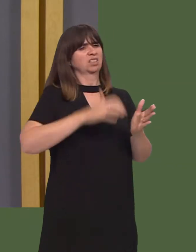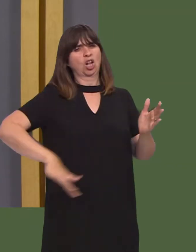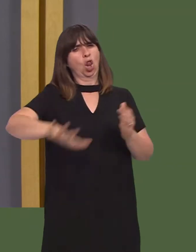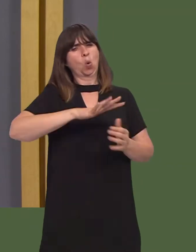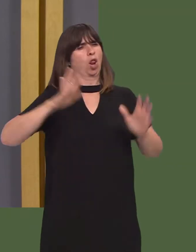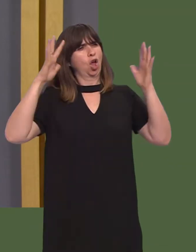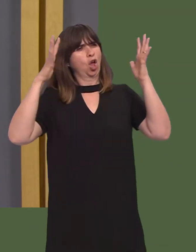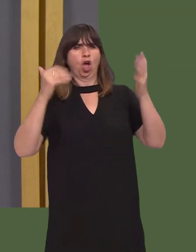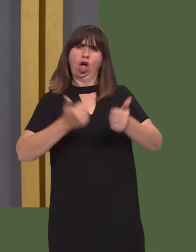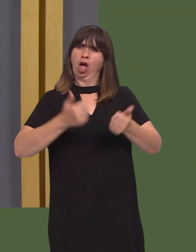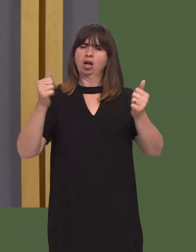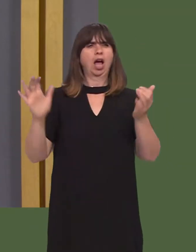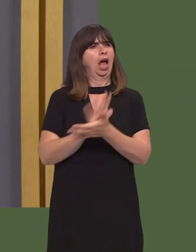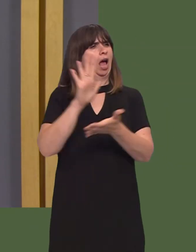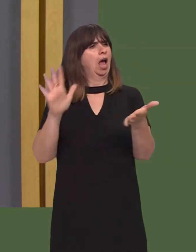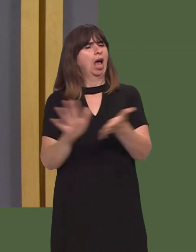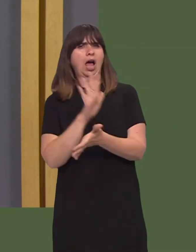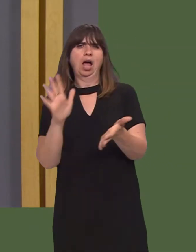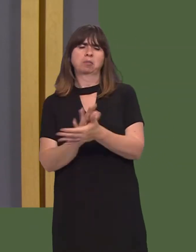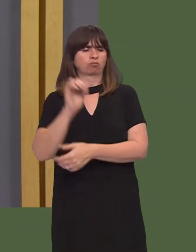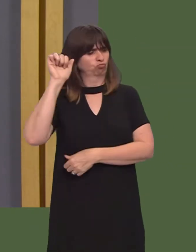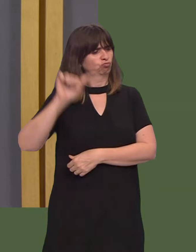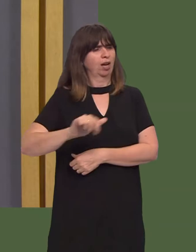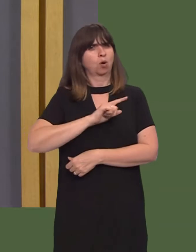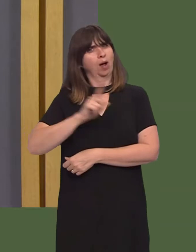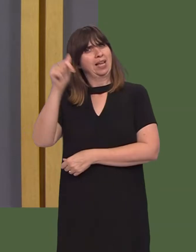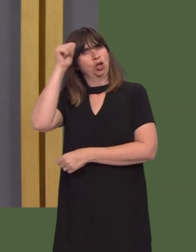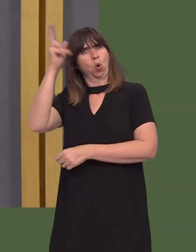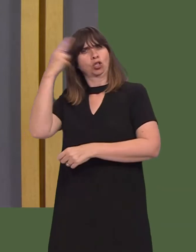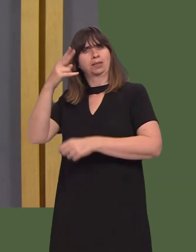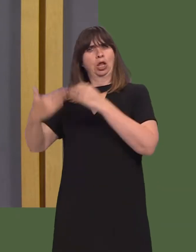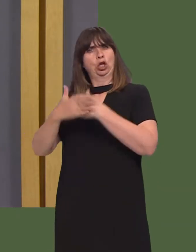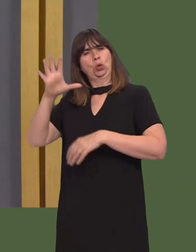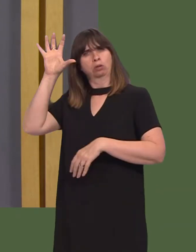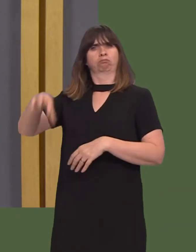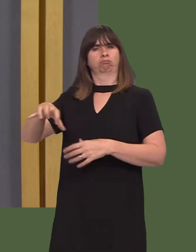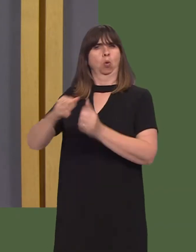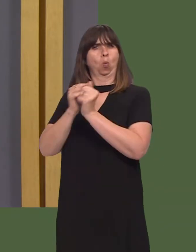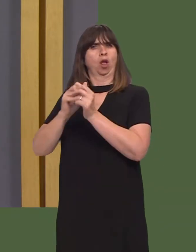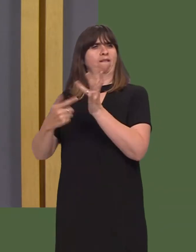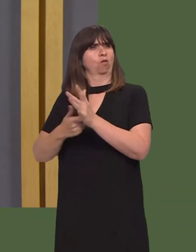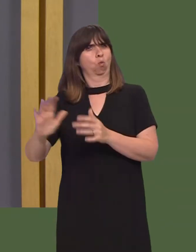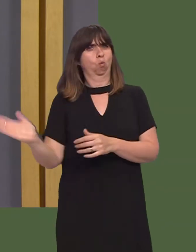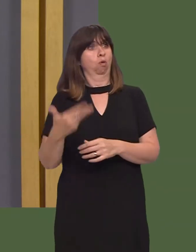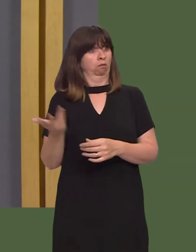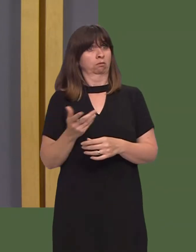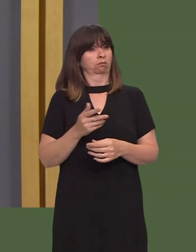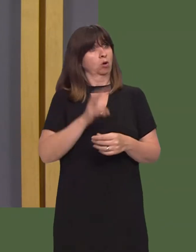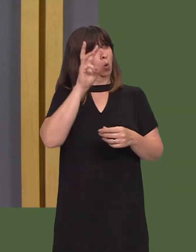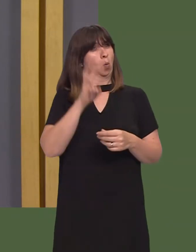support from local people living in the Health Board area as they understand the benefits this hospitalÖwill bring.í Rhianon Passmore: First Minister, isnít this